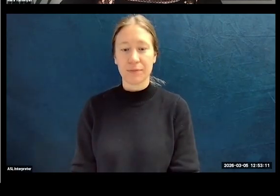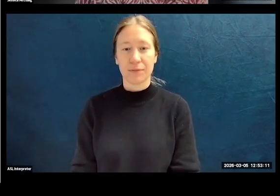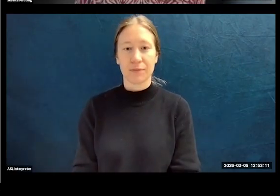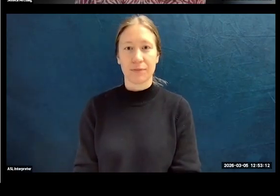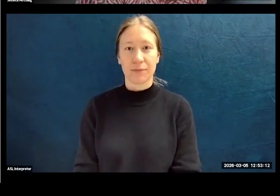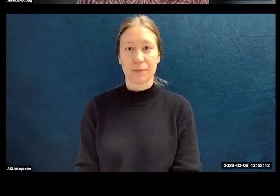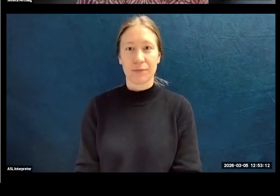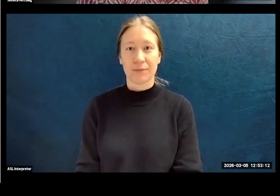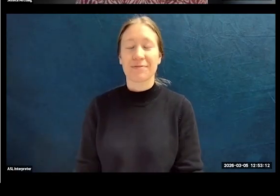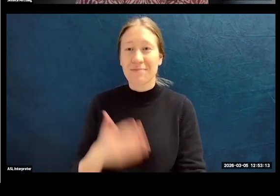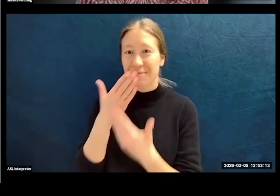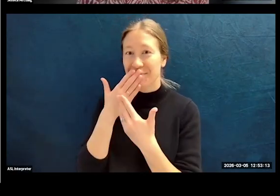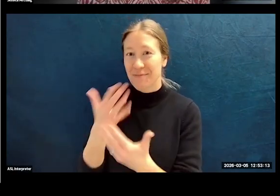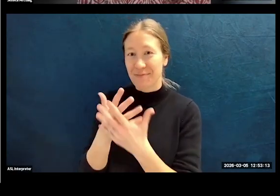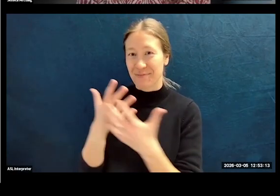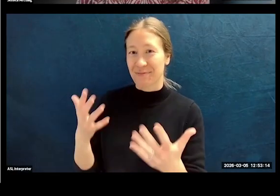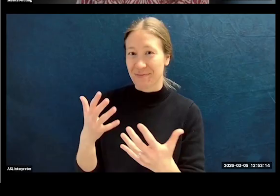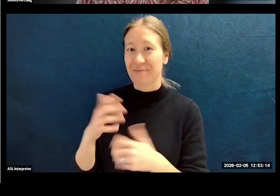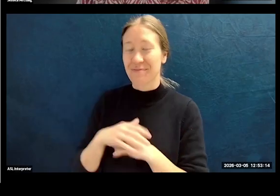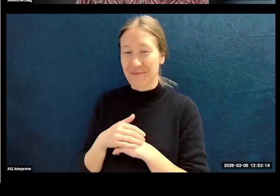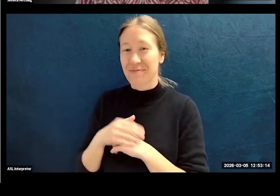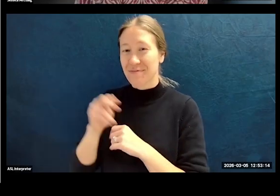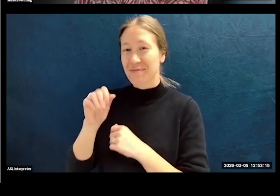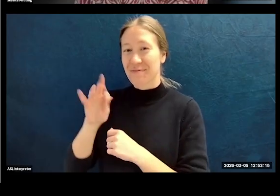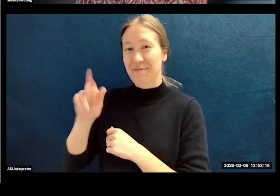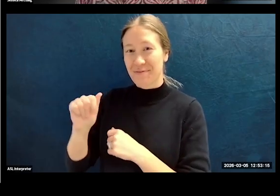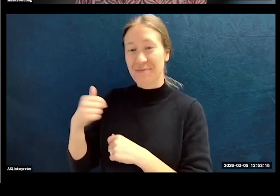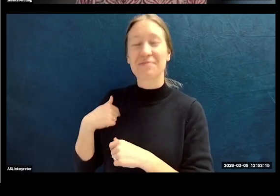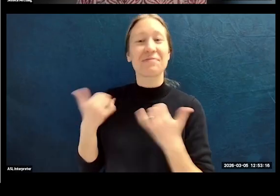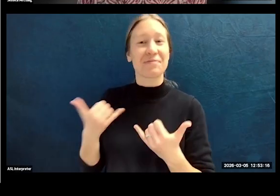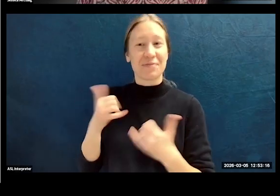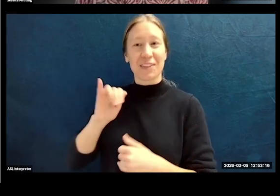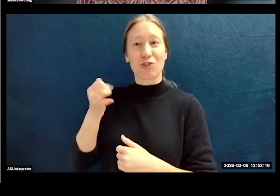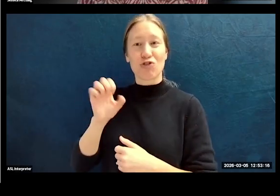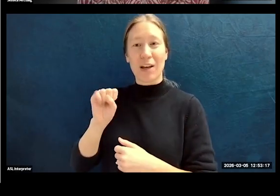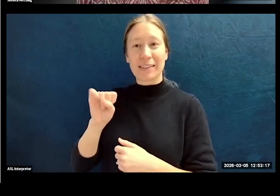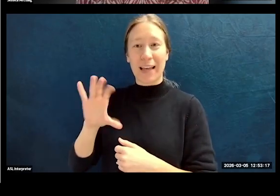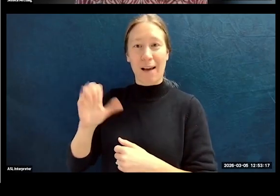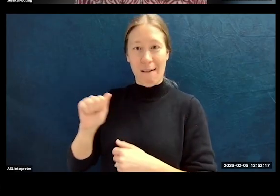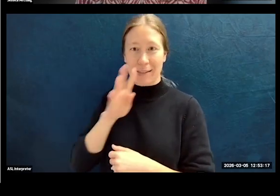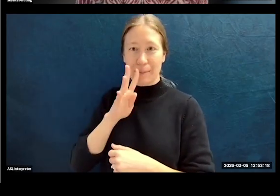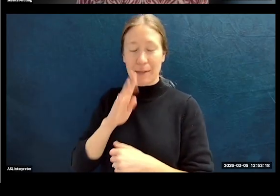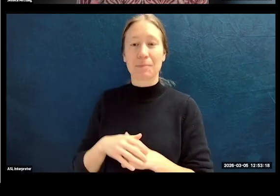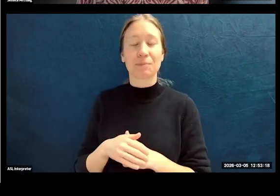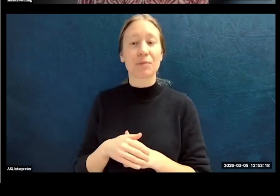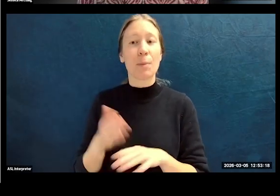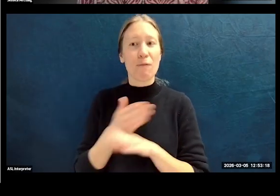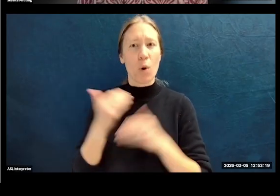Thanks so much, Naira. This is Jessica. So, before we go into our tagging demonstration, and this is where really where the rubber's